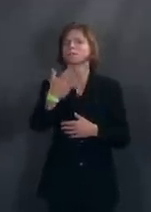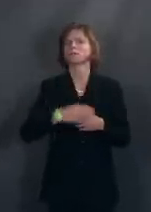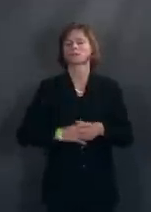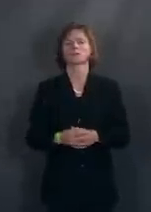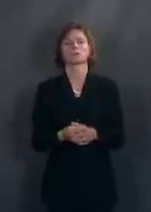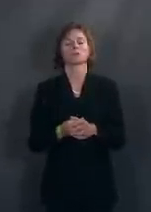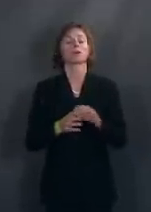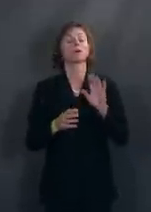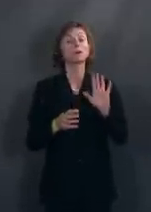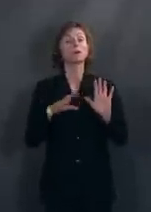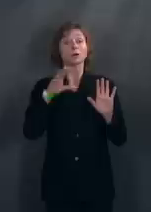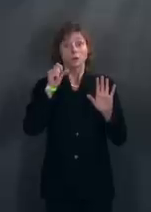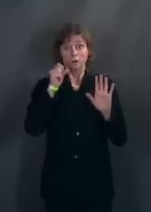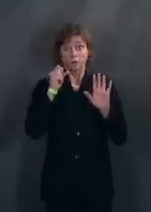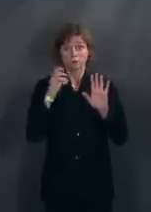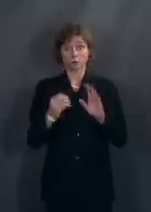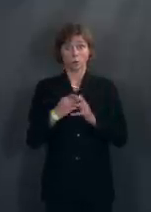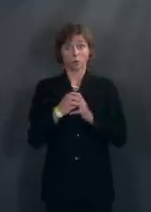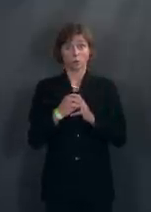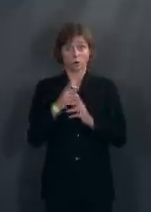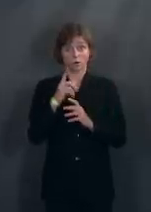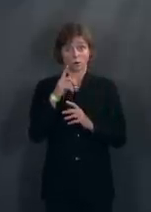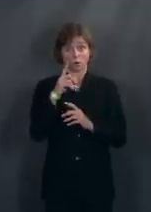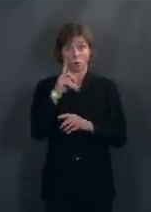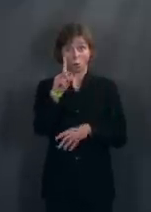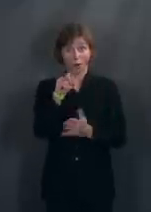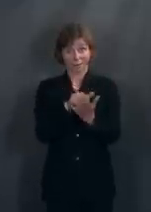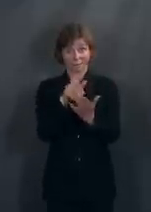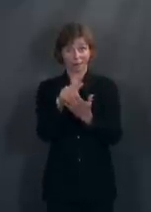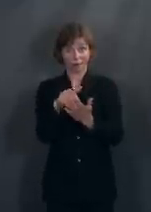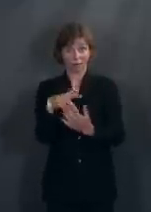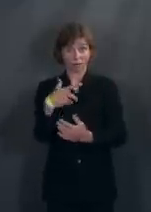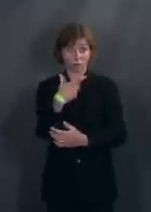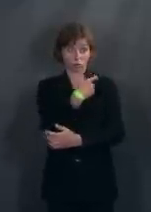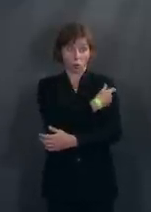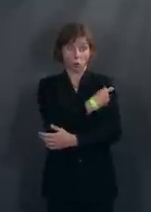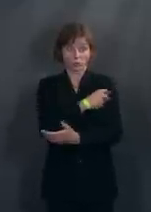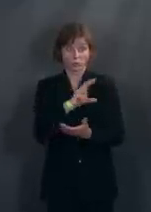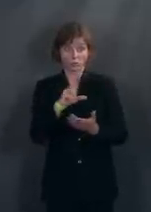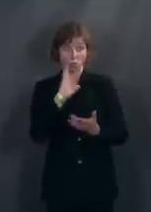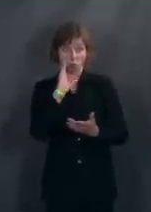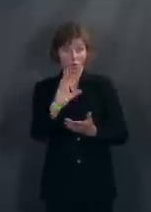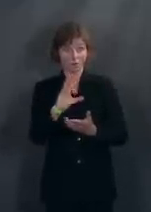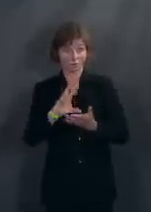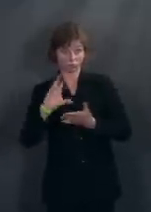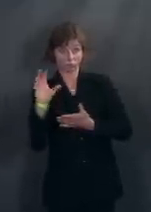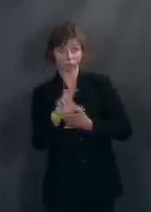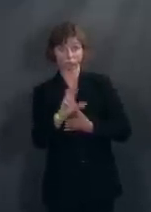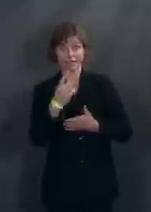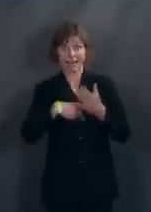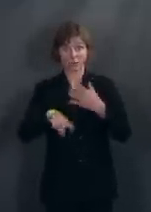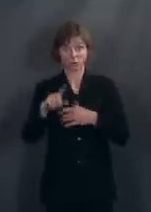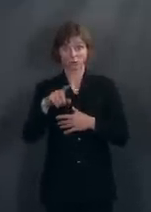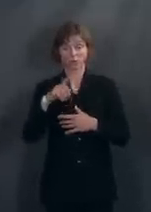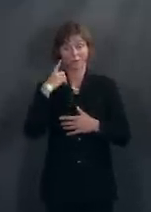Mr. Zients: So, a million doses will be allocated next week to those 6,500 pharmacies,